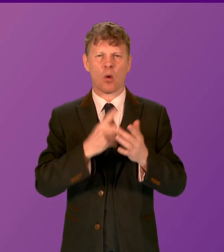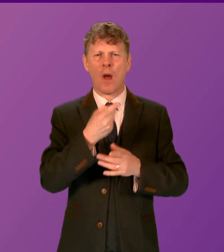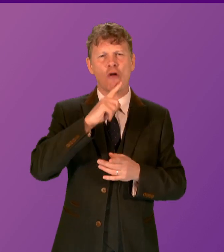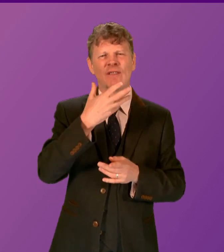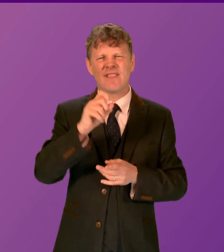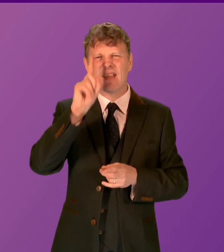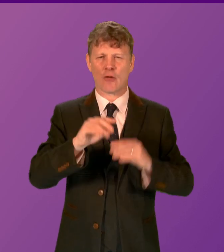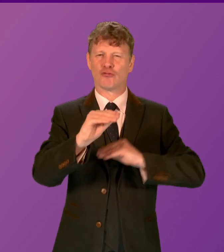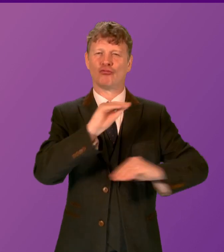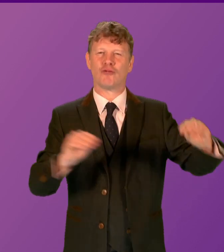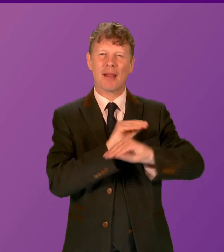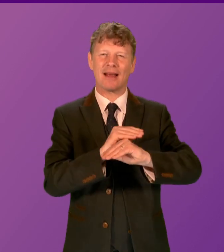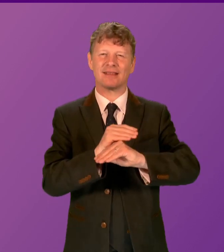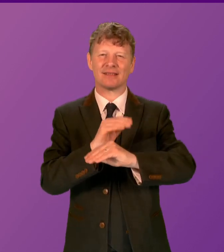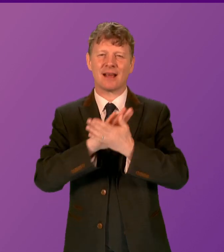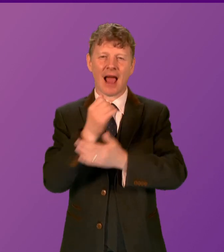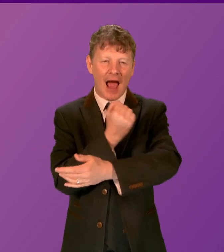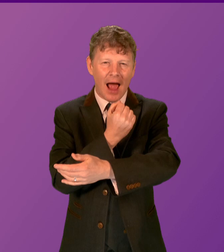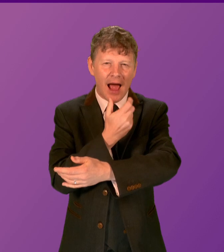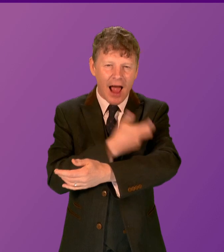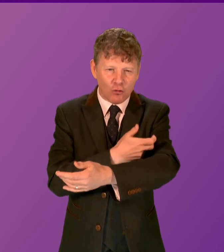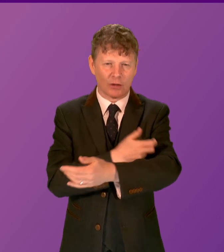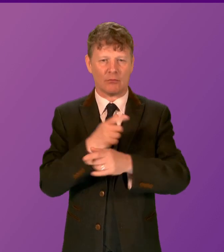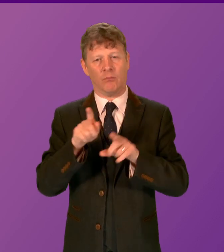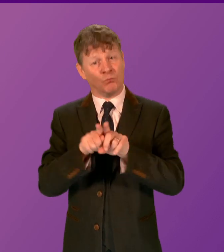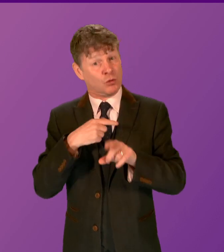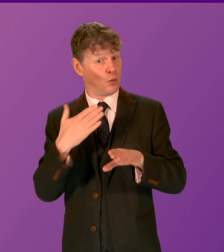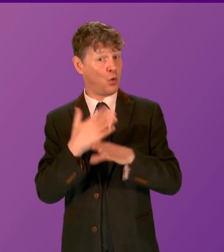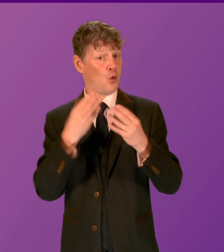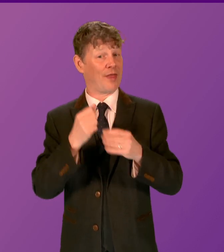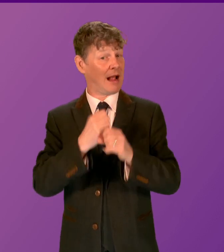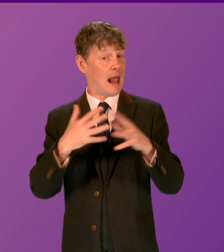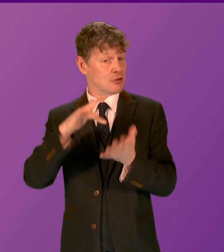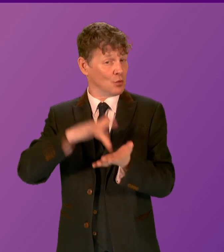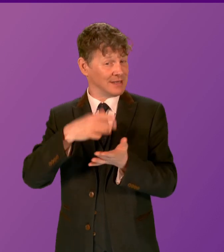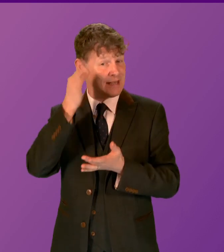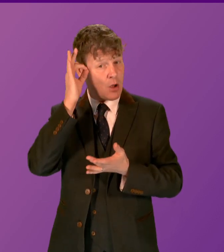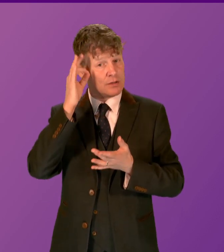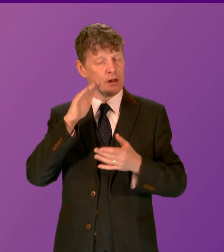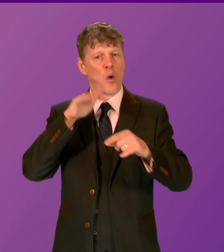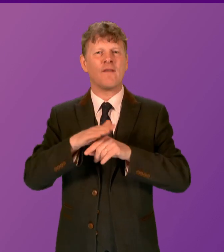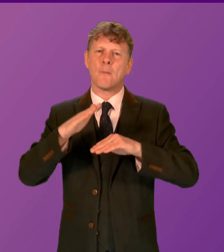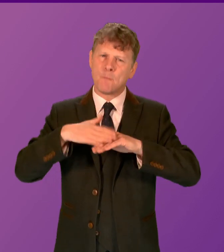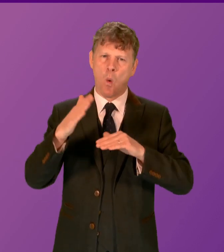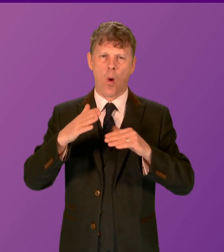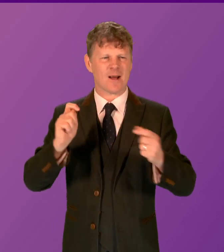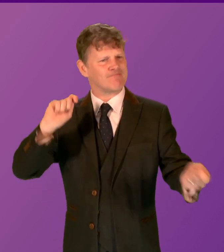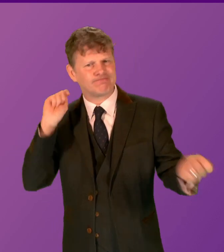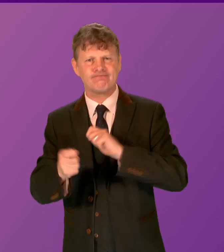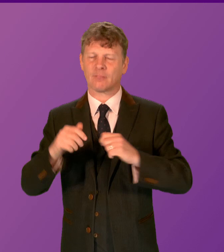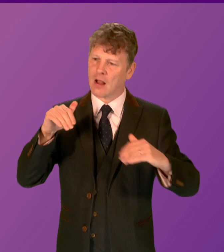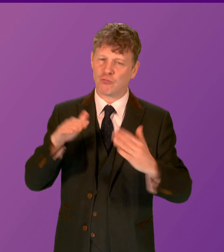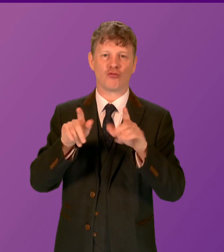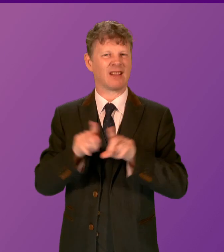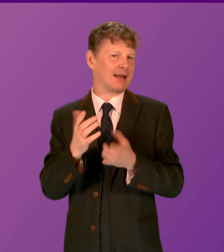We are working with Glasgow City Council on more radical approaches, such as a safe consumption